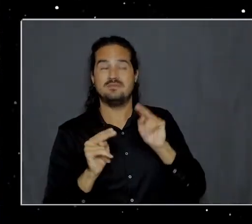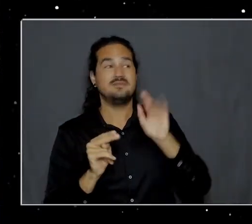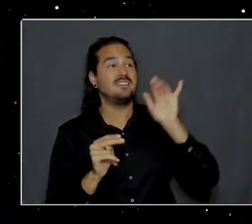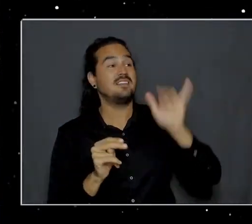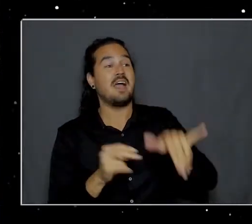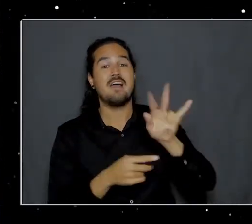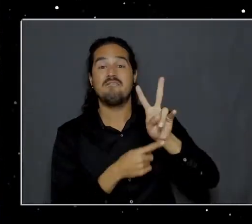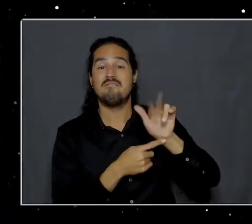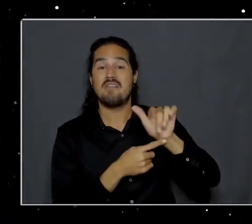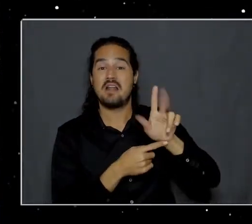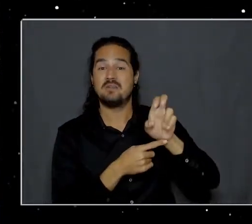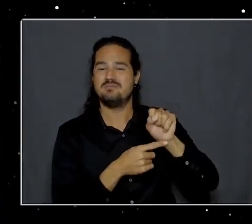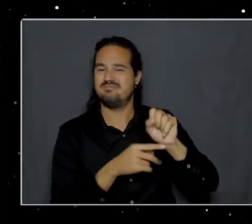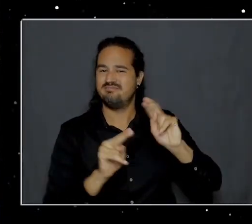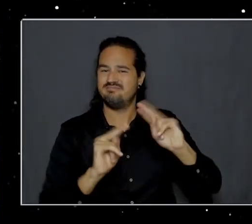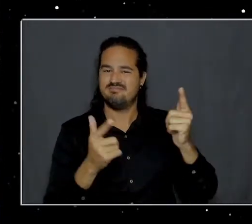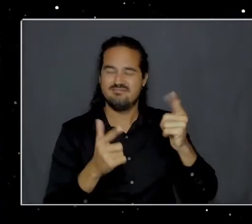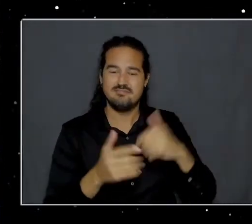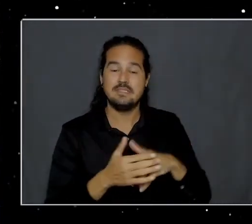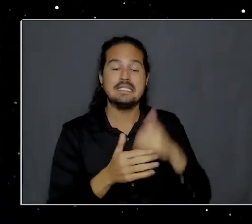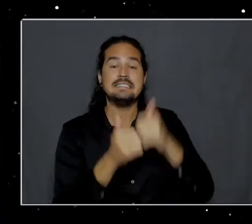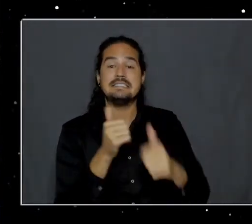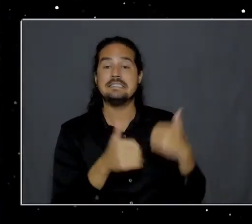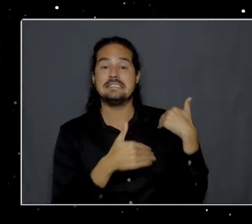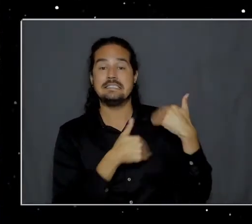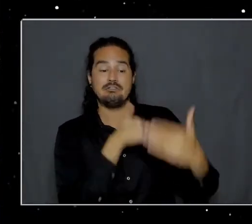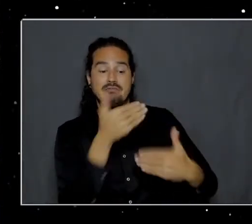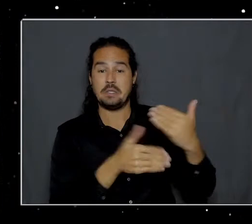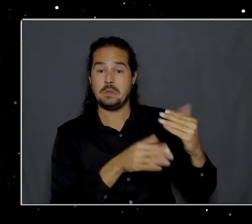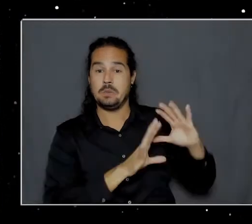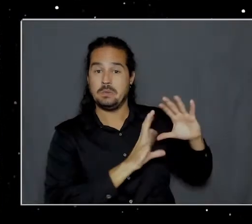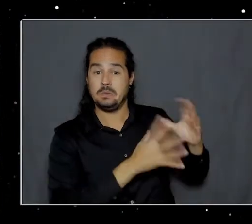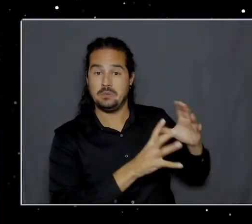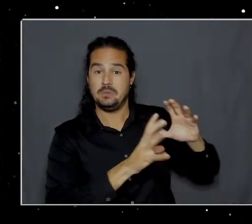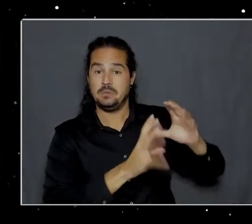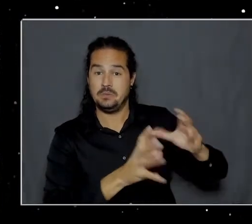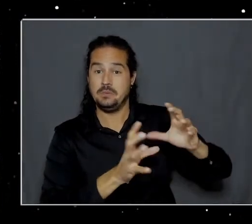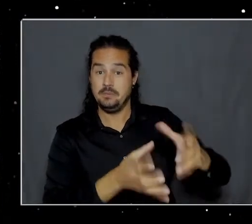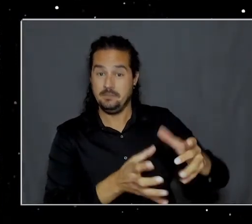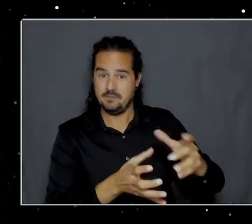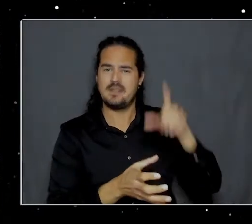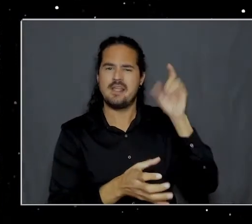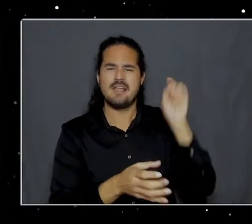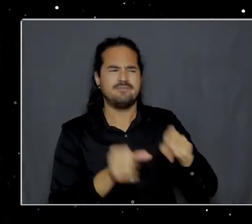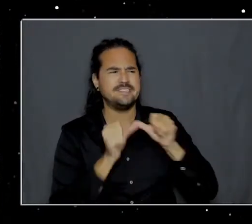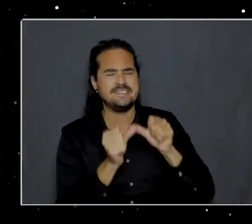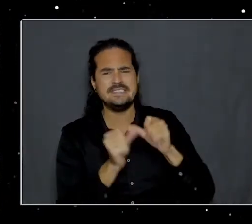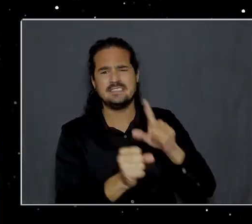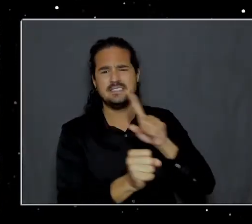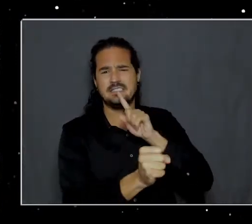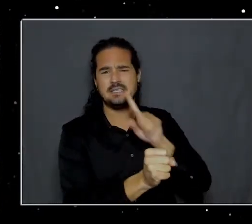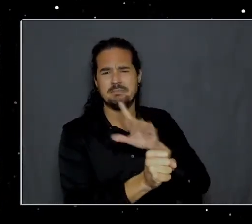VALUES, IF WE'RE NEUTRAL TO THOSE VALUES, THOSE VALUES ARE ERODED. WE HAVE TO EMBRACE THEM.